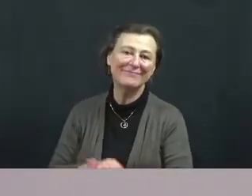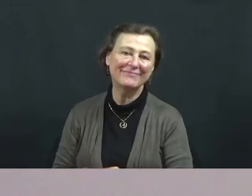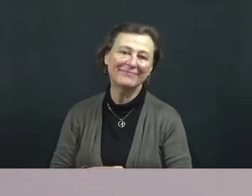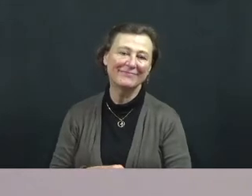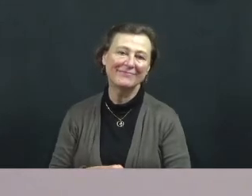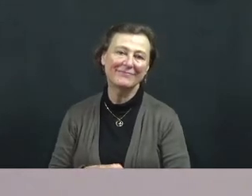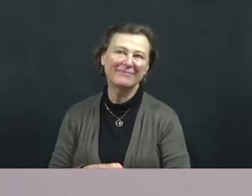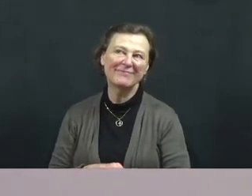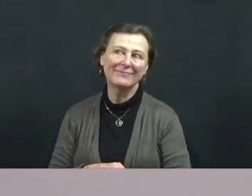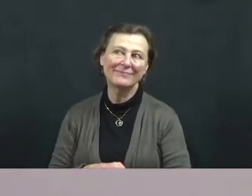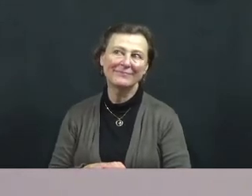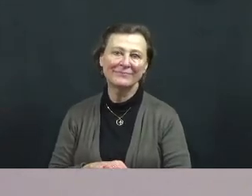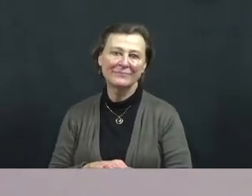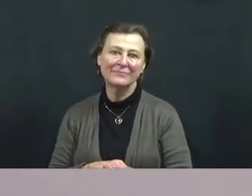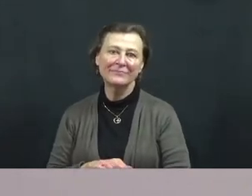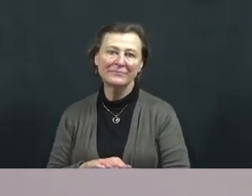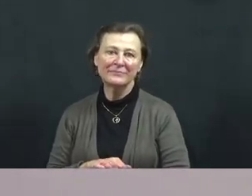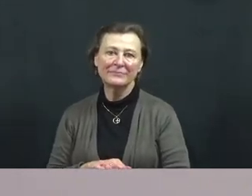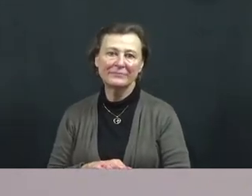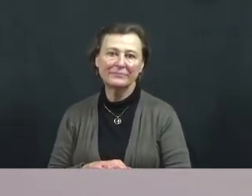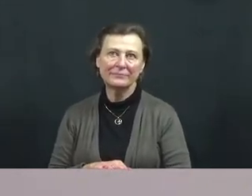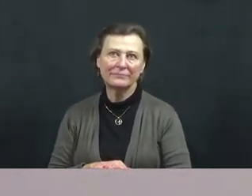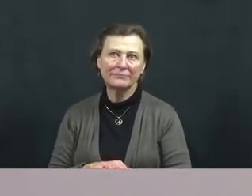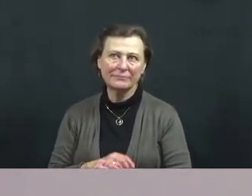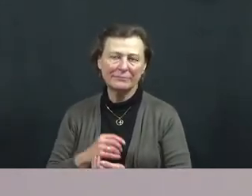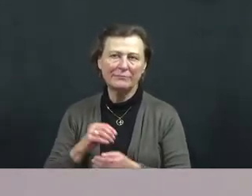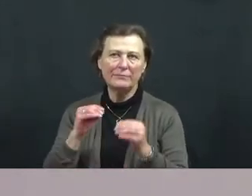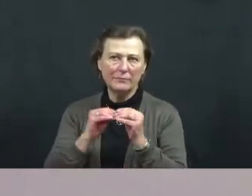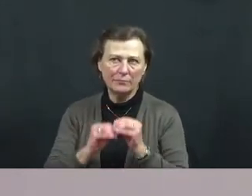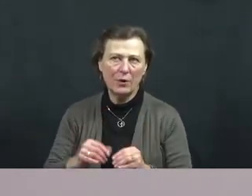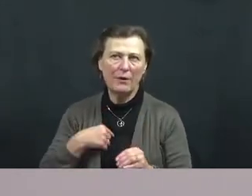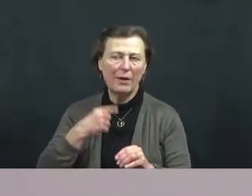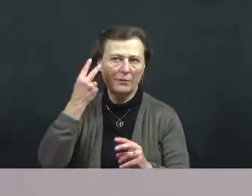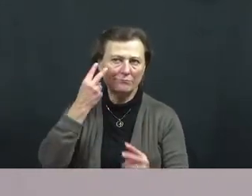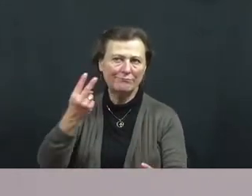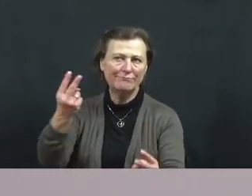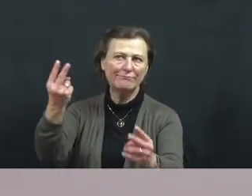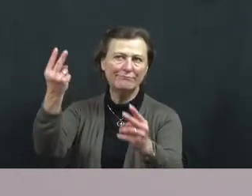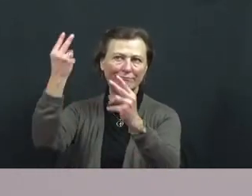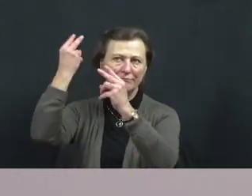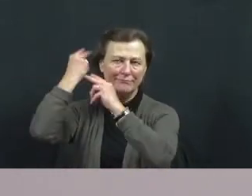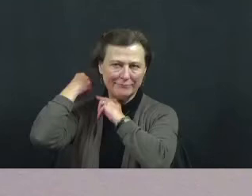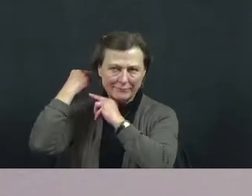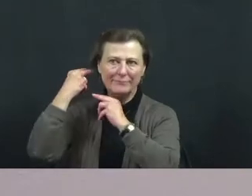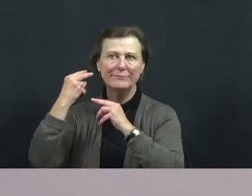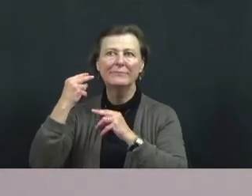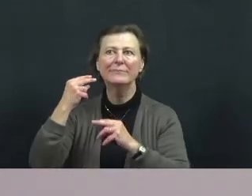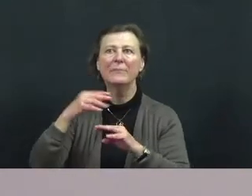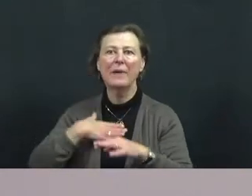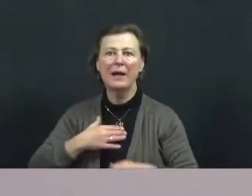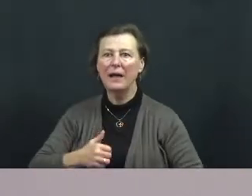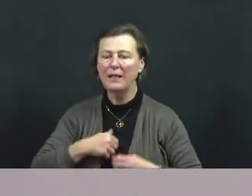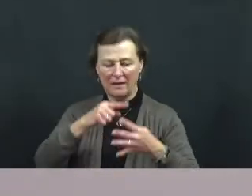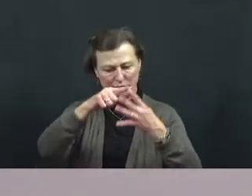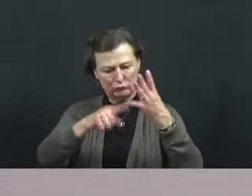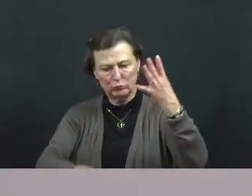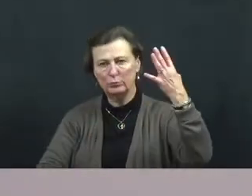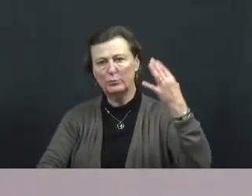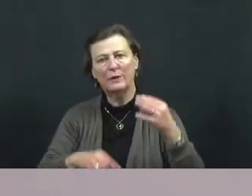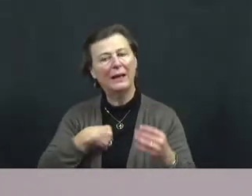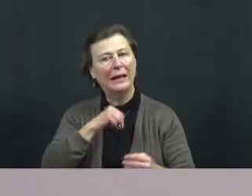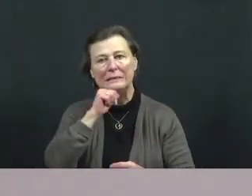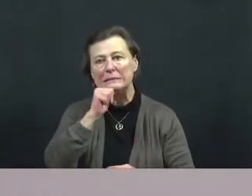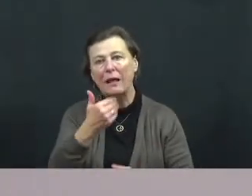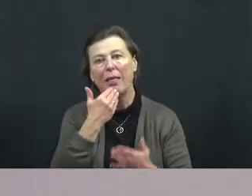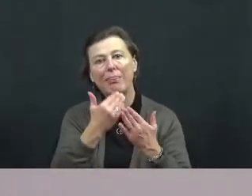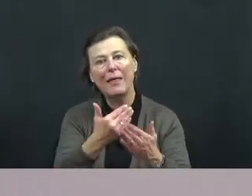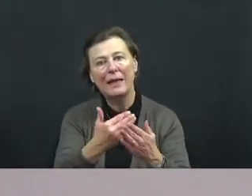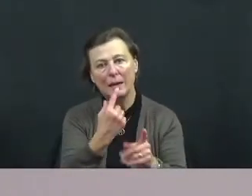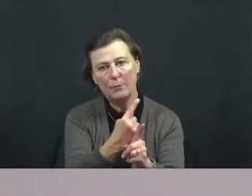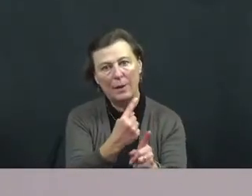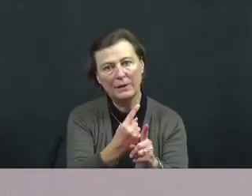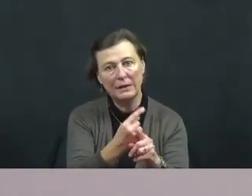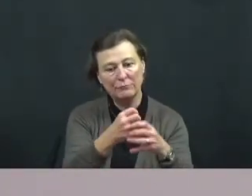The more I think back over my life, the numbers of those who I didn't thank properly, it grows.